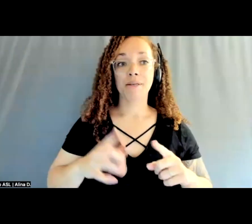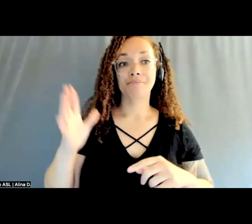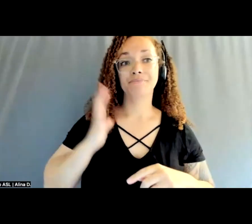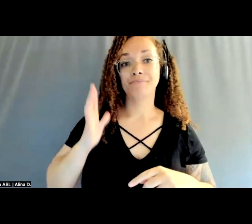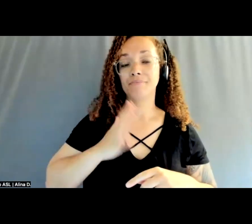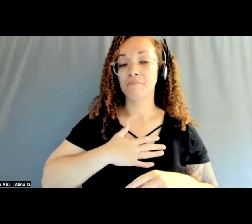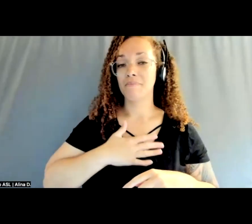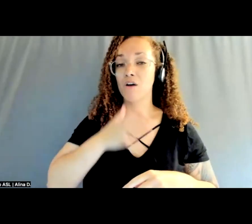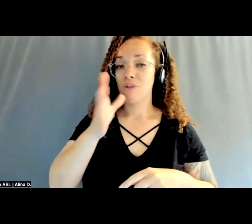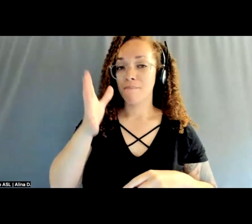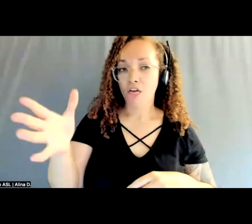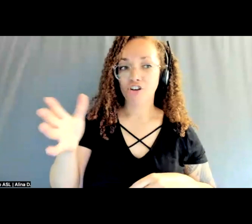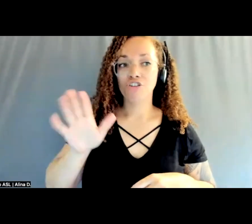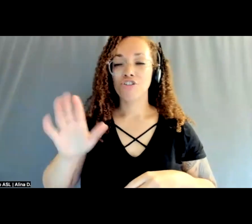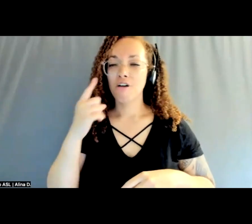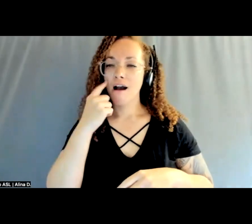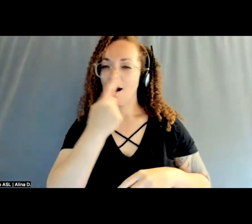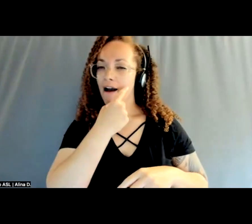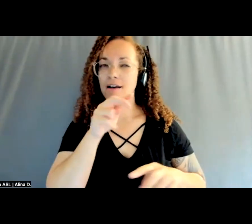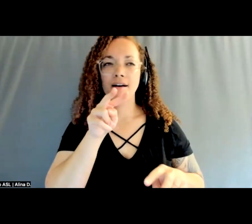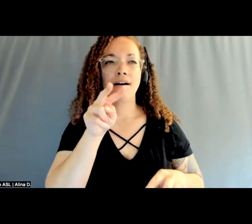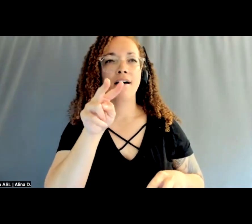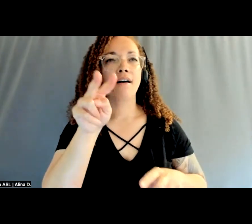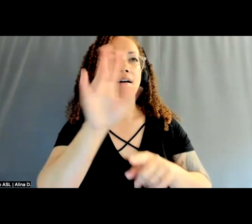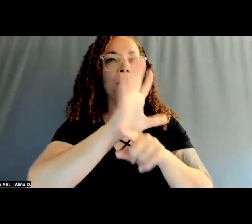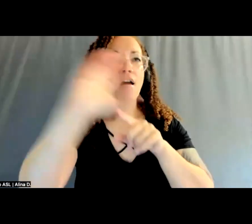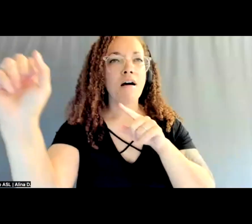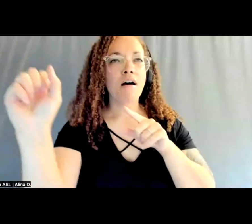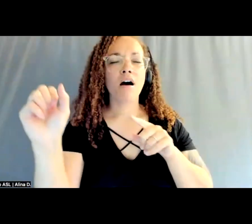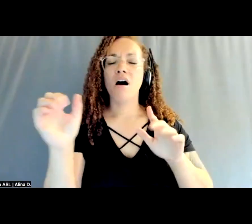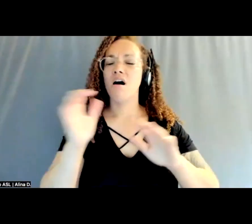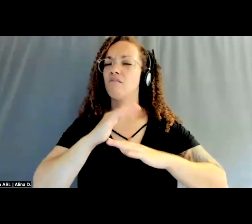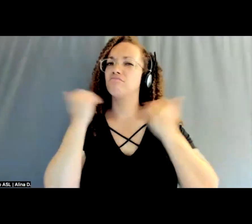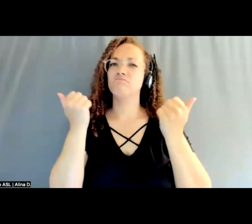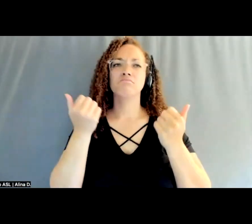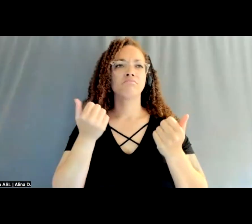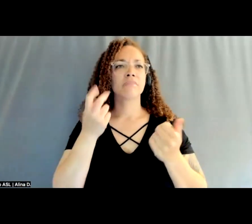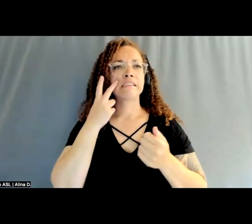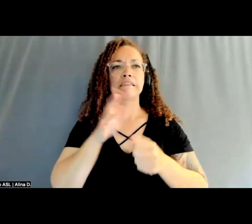her eyesight wanes. she has seen enough. incense smoke carries her blossoms eastward.